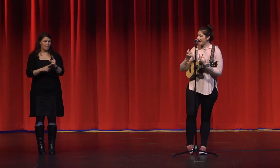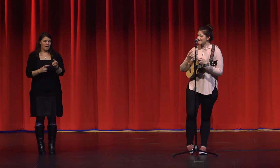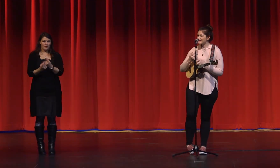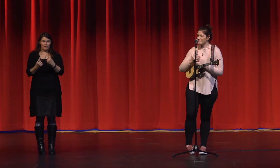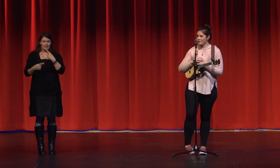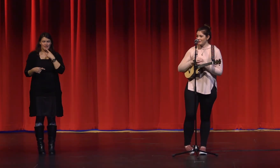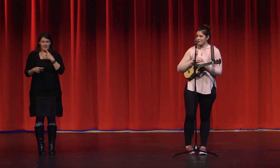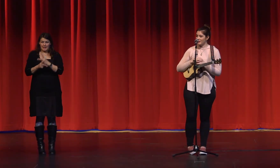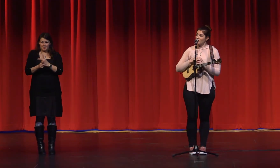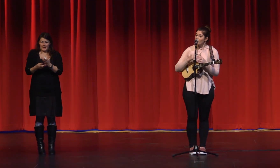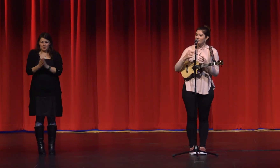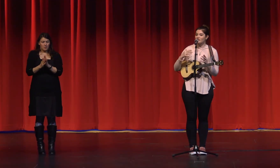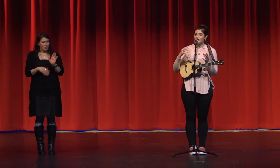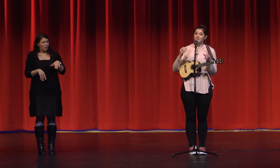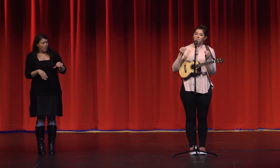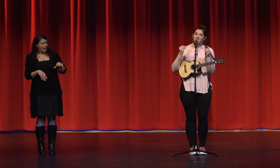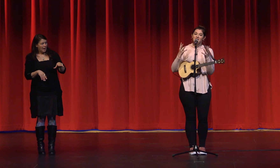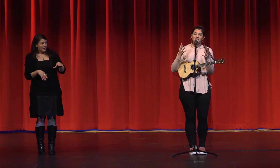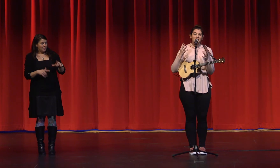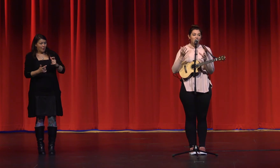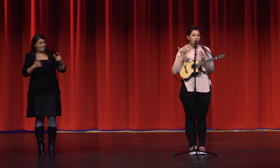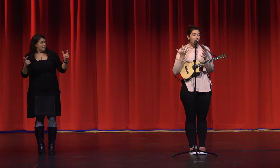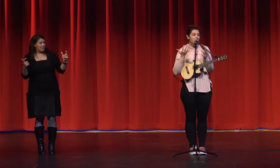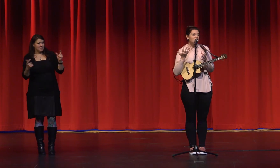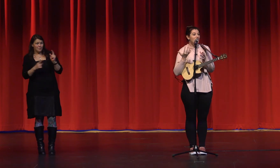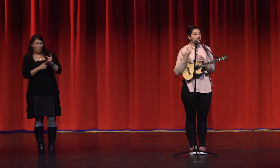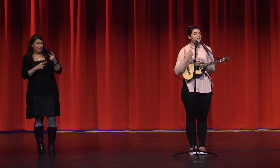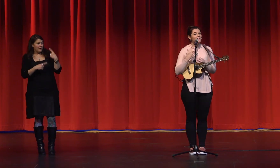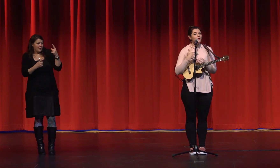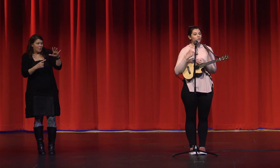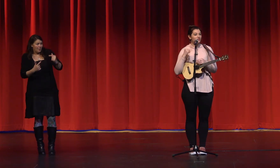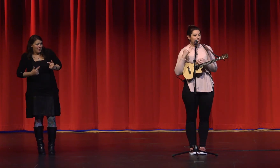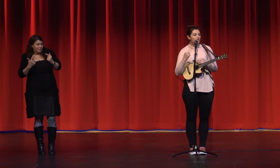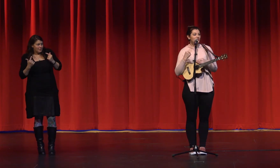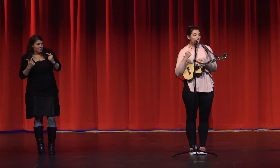asking me, they're like, "Oh, so the biggest thing that you've ever done was audition